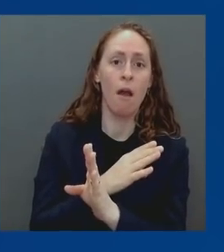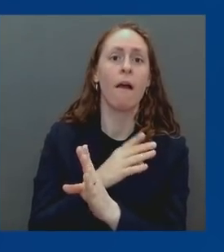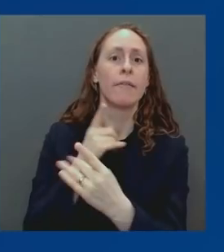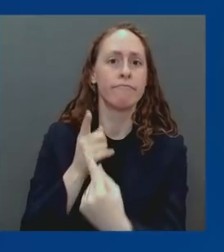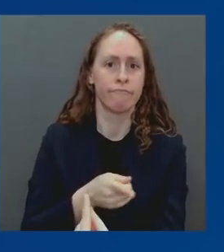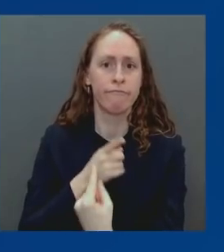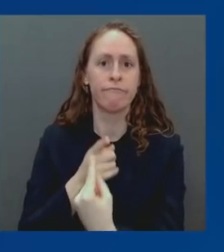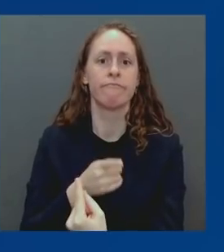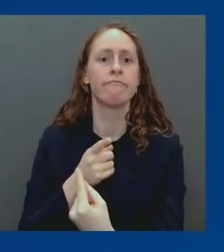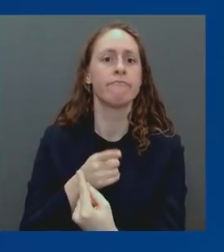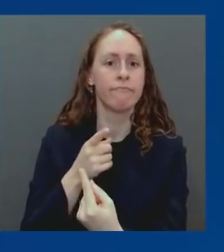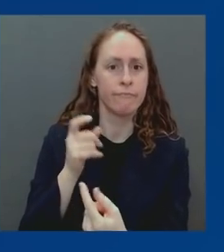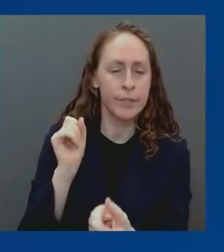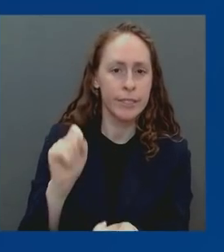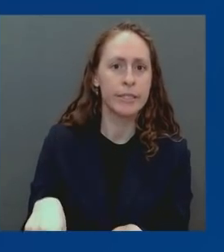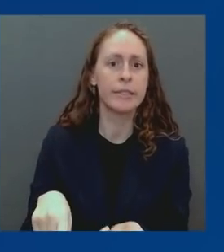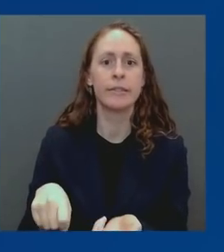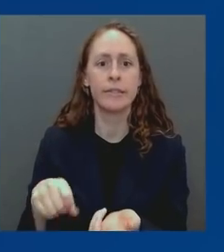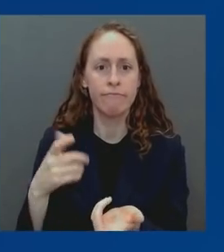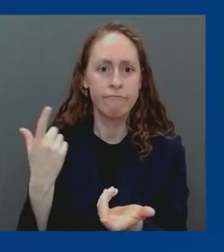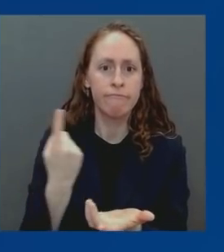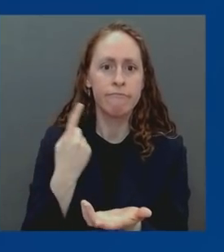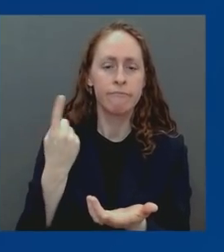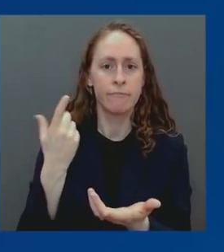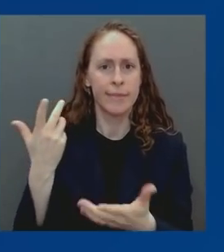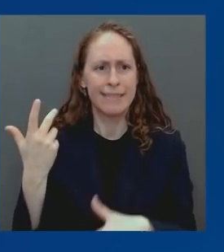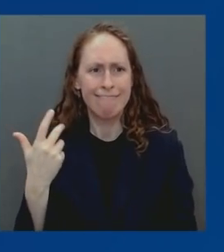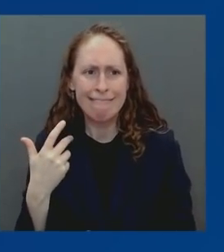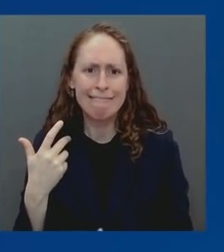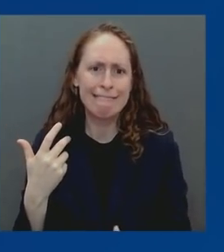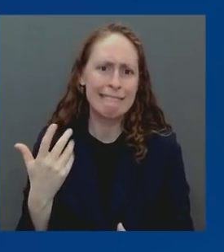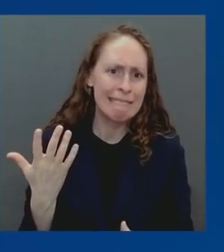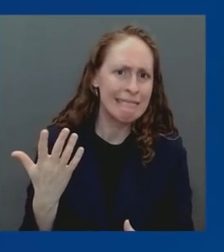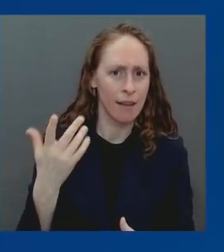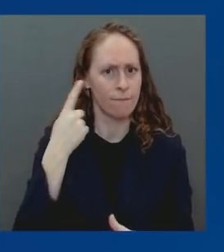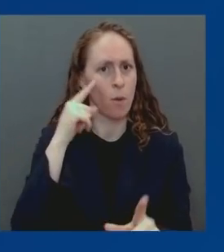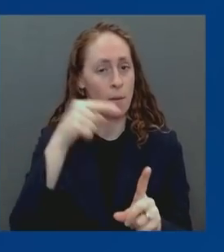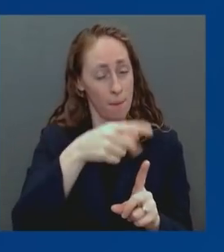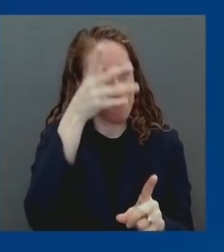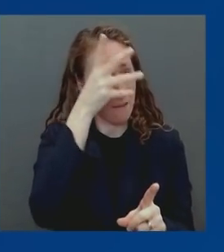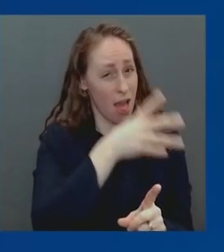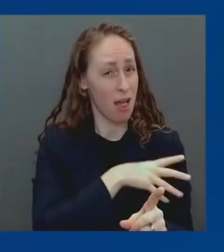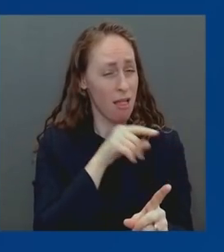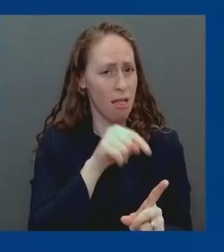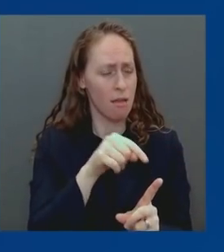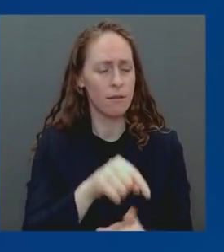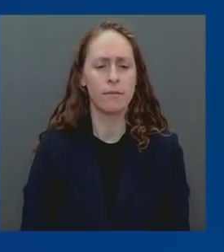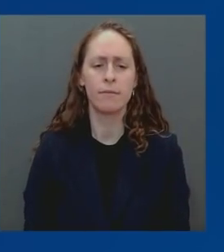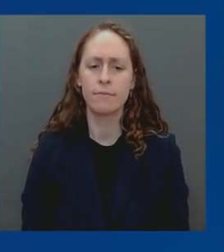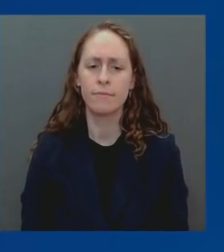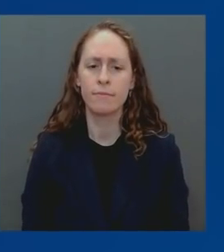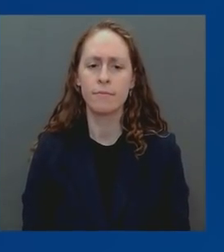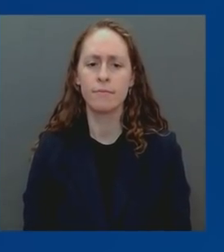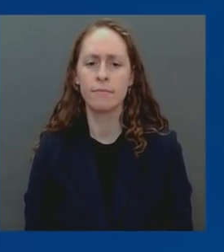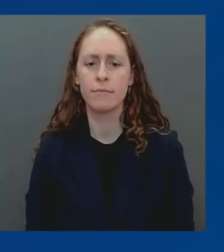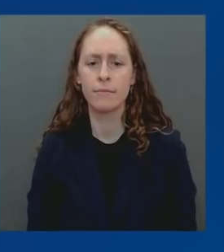about a week and a half ago -- this was in an in vitro fertilization clinic. And the question that was asked: